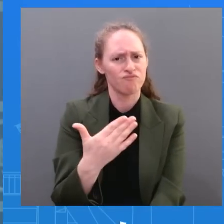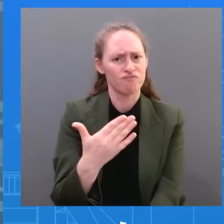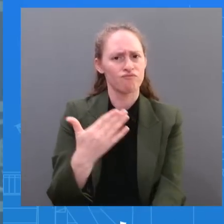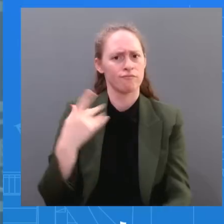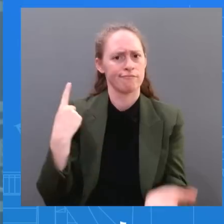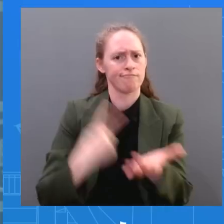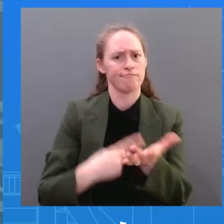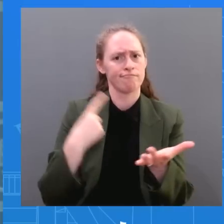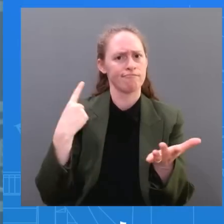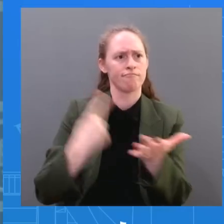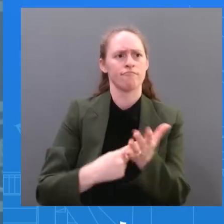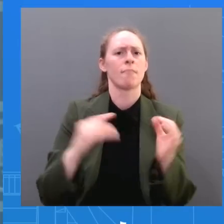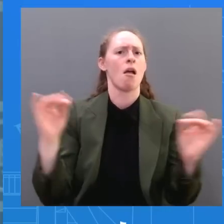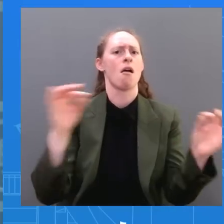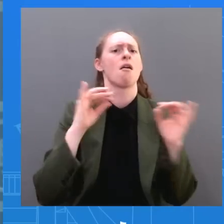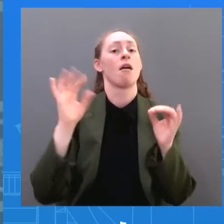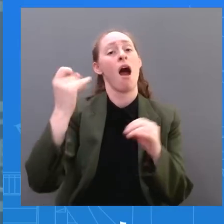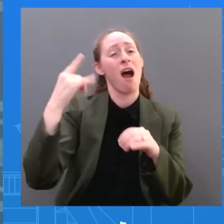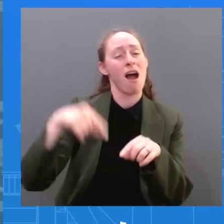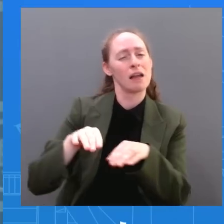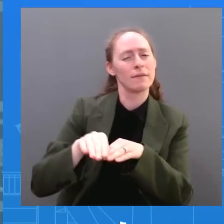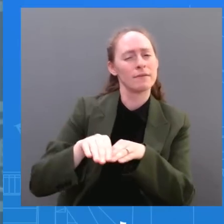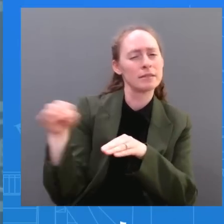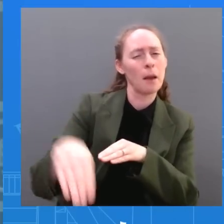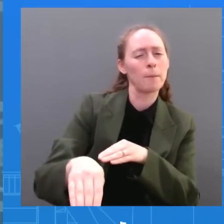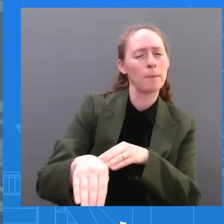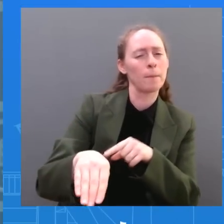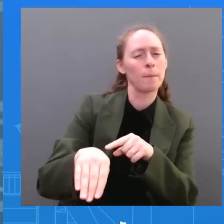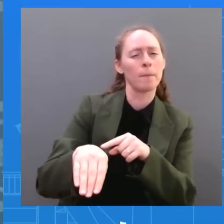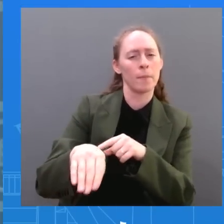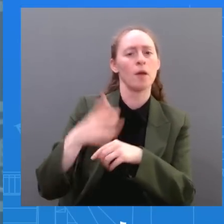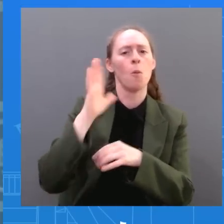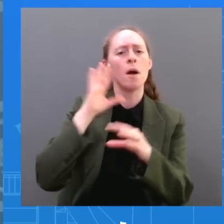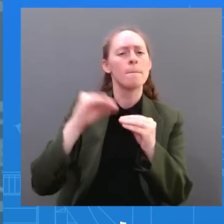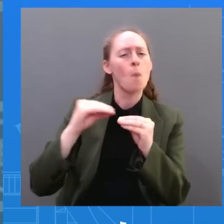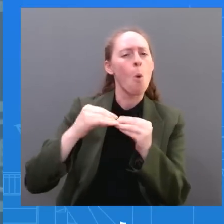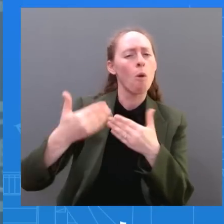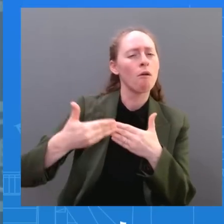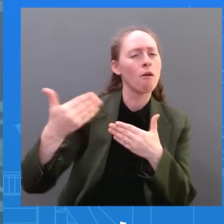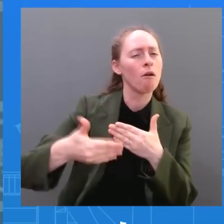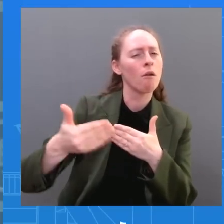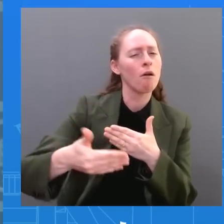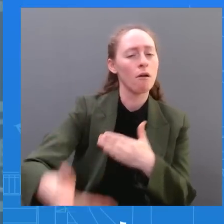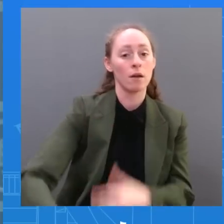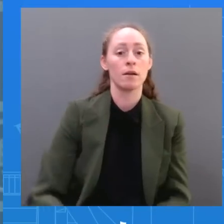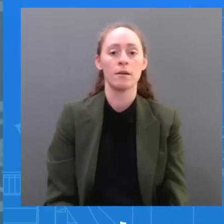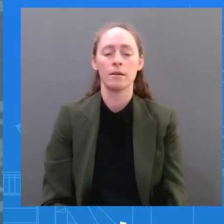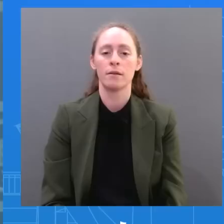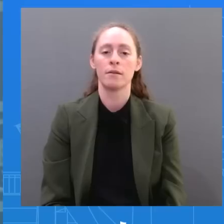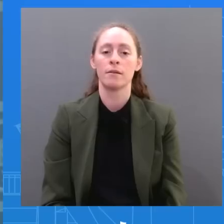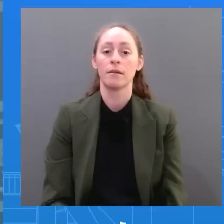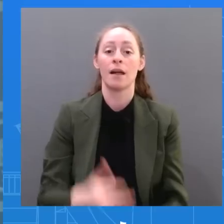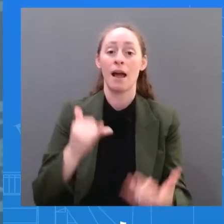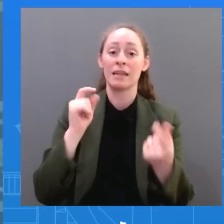I -- we just don't have more to share on the next steps -- specific next steps and what has been presented to the President.